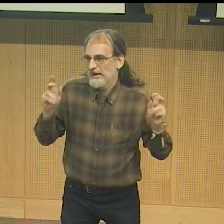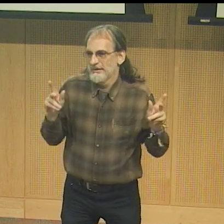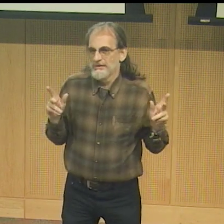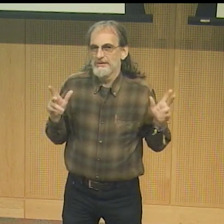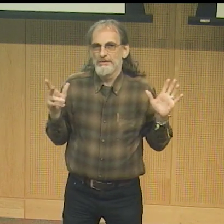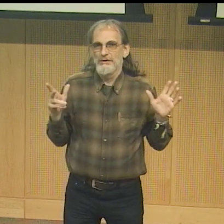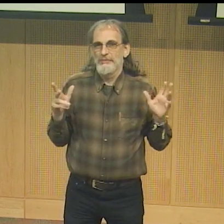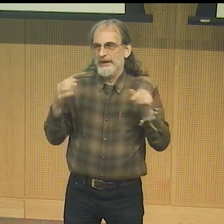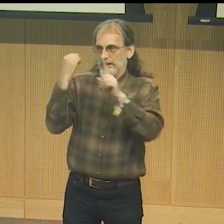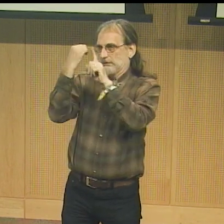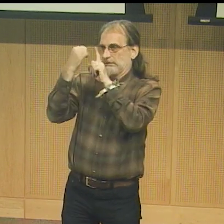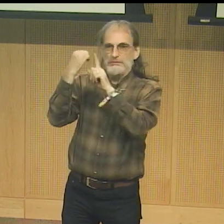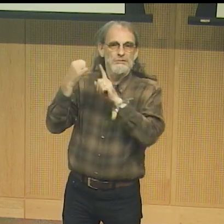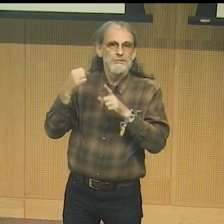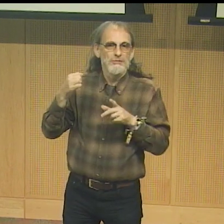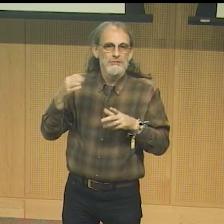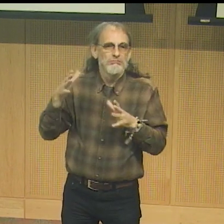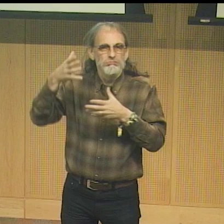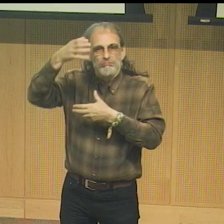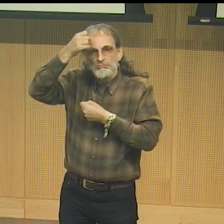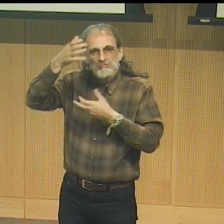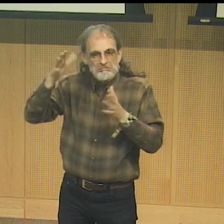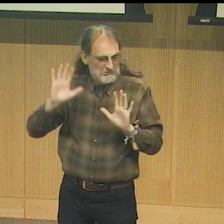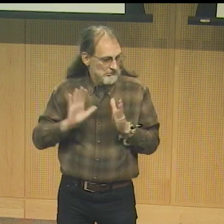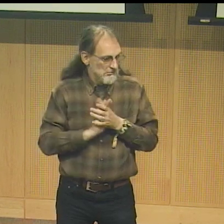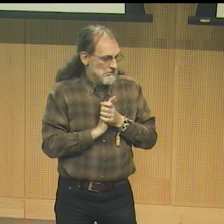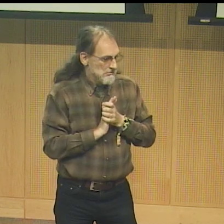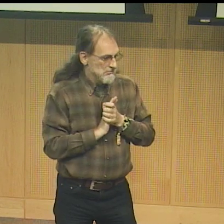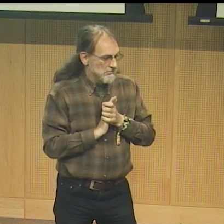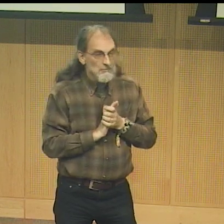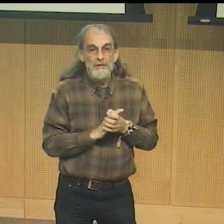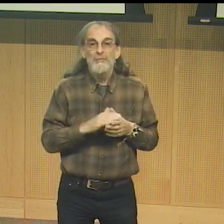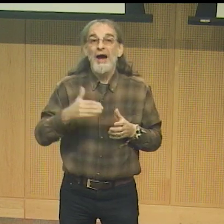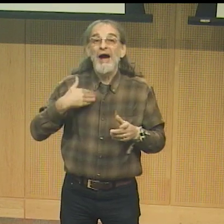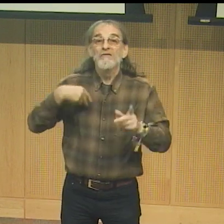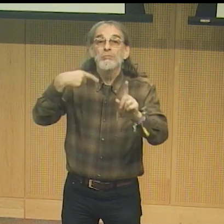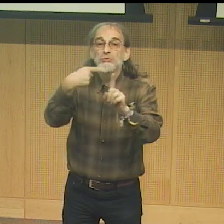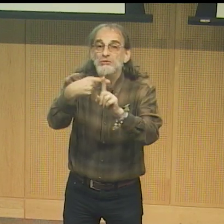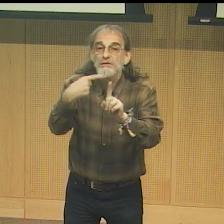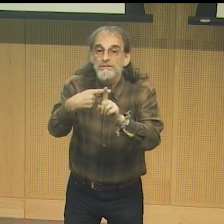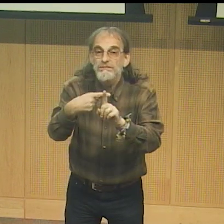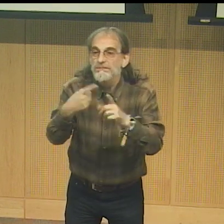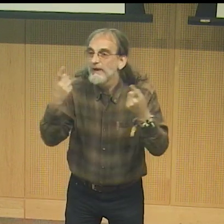But that's something that we have learned and that we have internalized is how we have been perceived